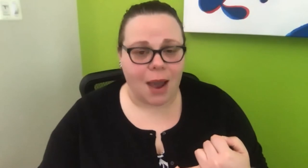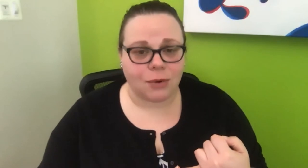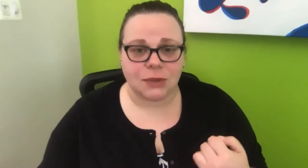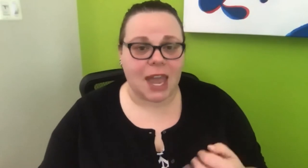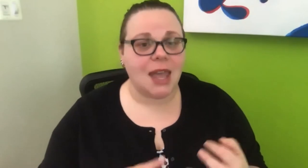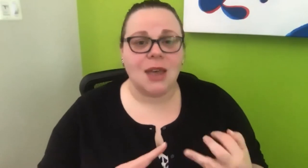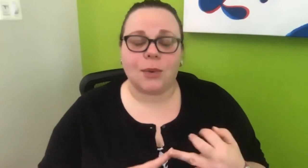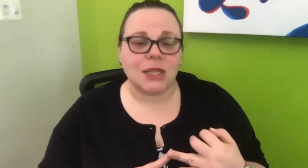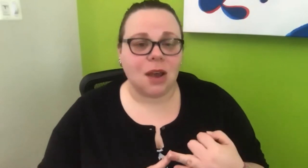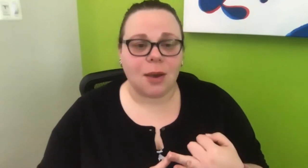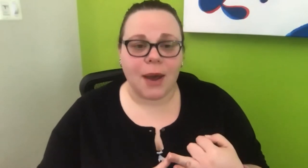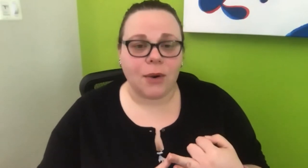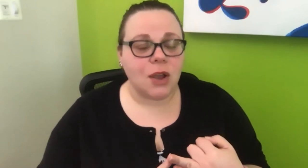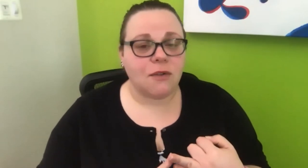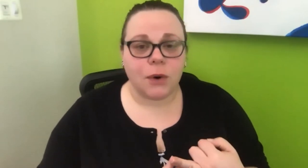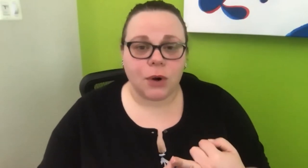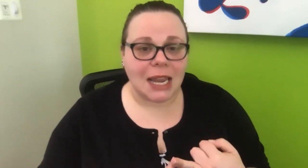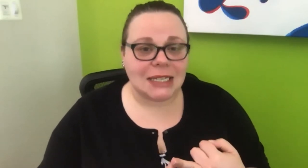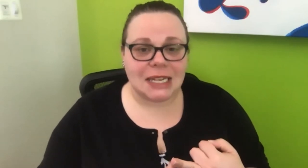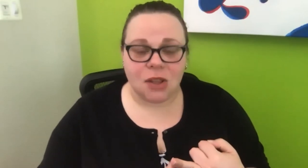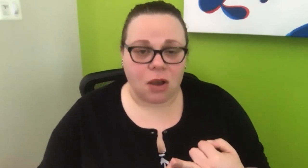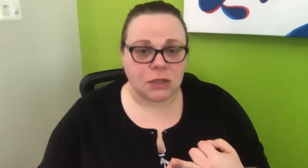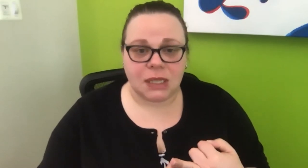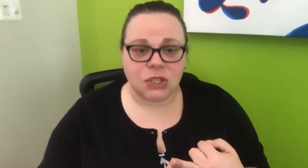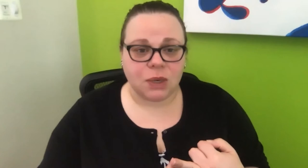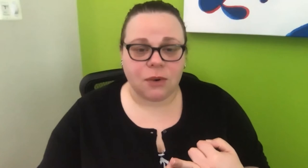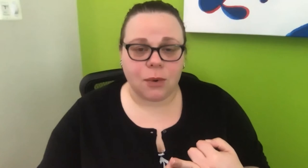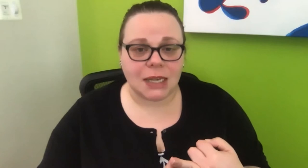When we talk about voter ID laws, really strict photo ID laws,